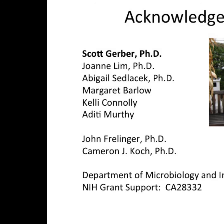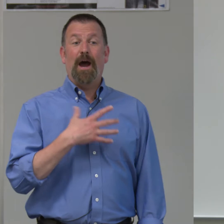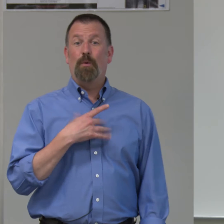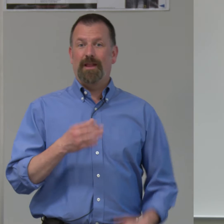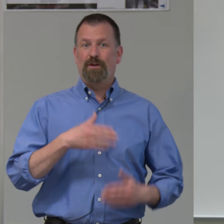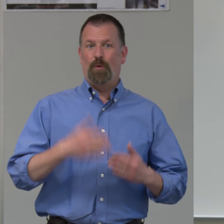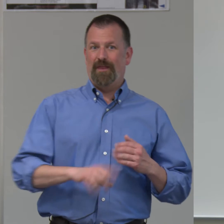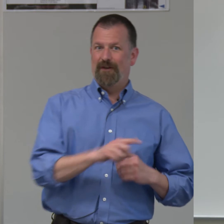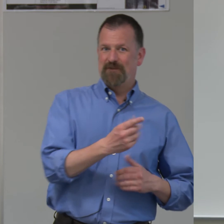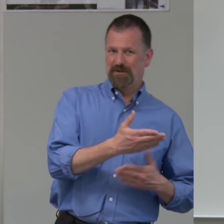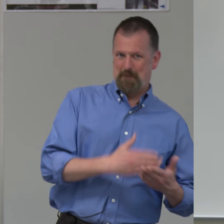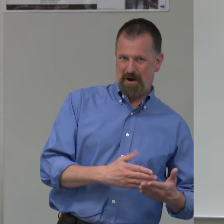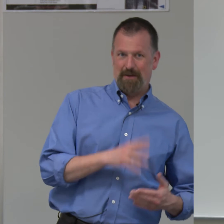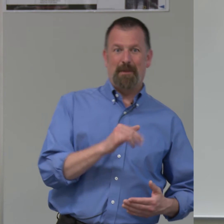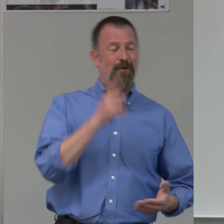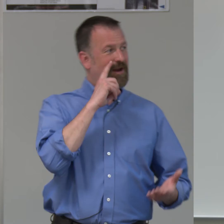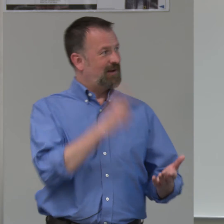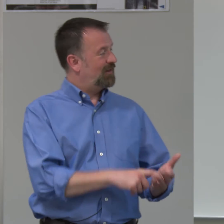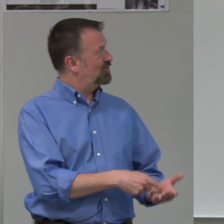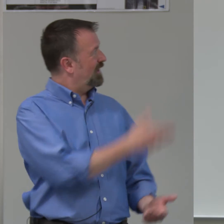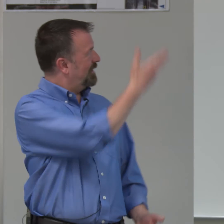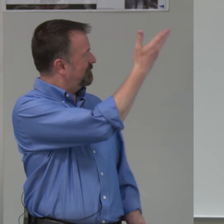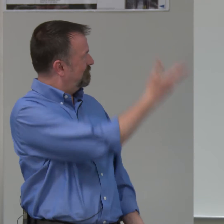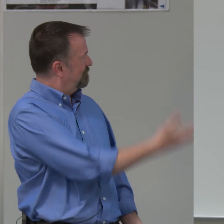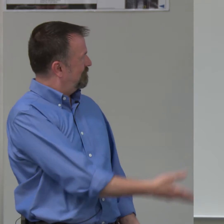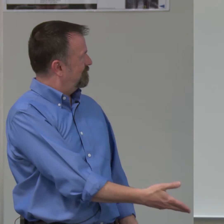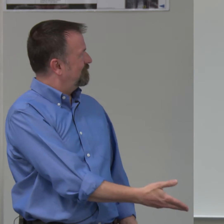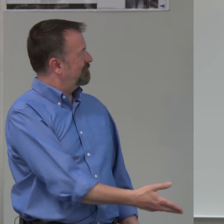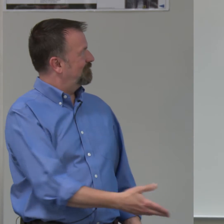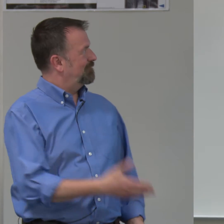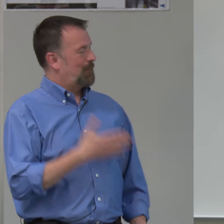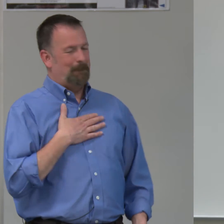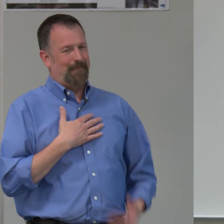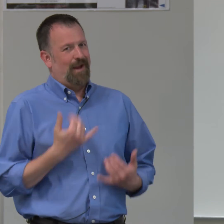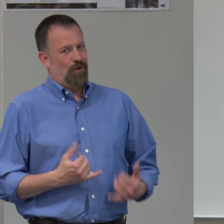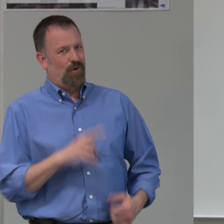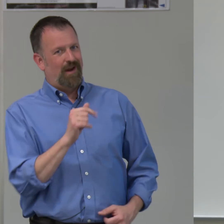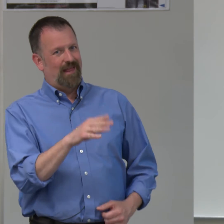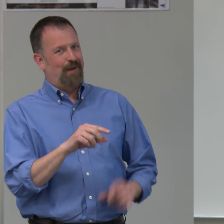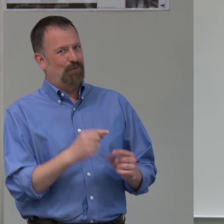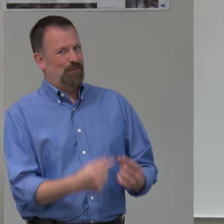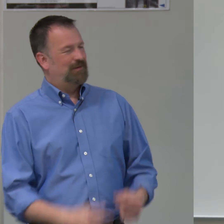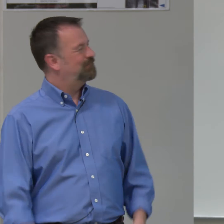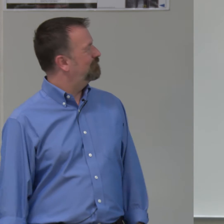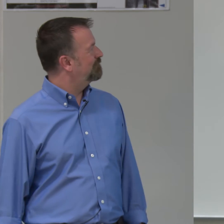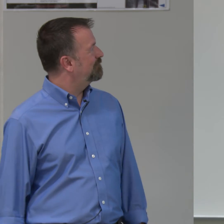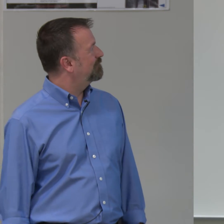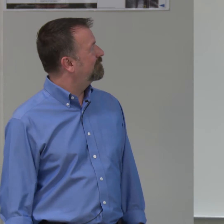I'd like to end this part by just acknowledging. This is sort of my current lab group.